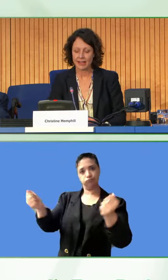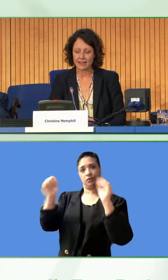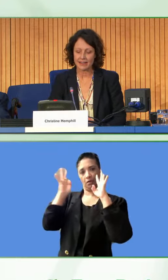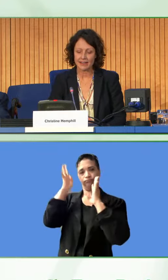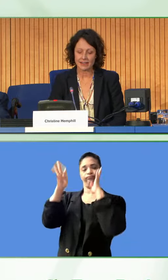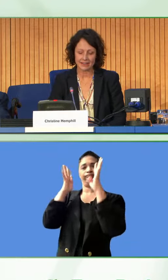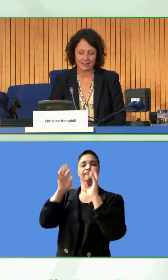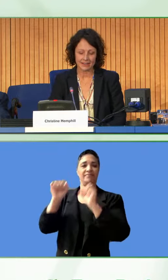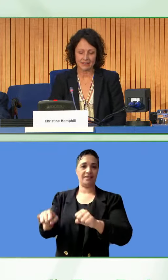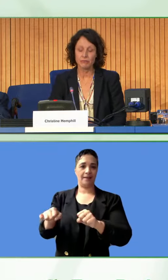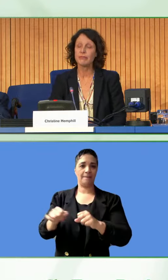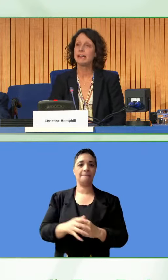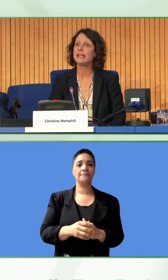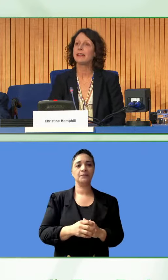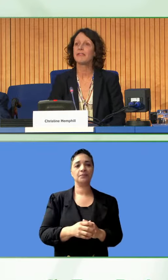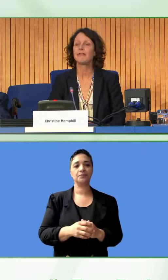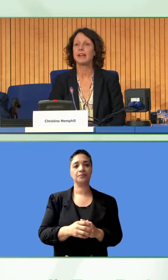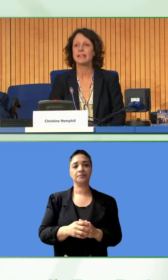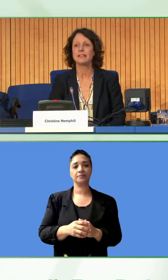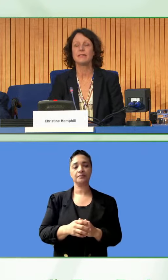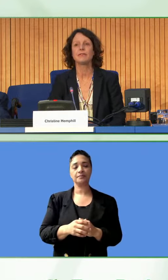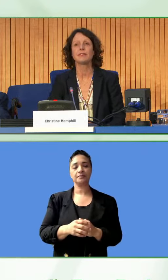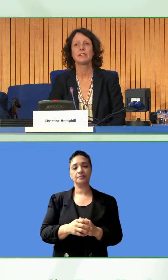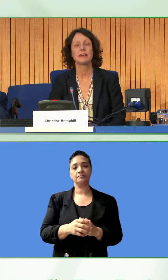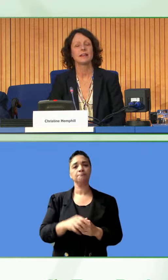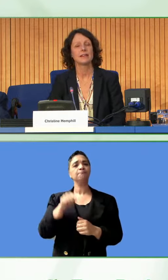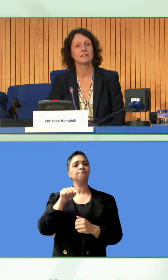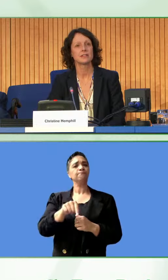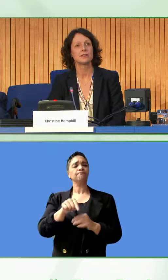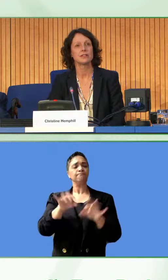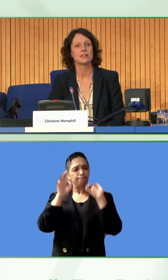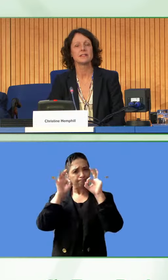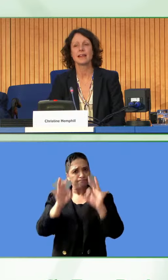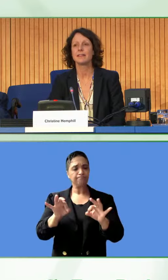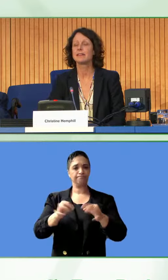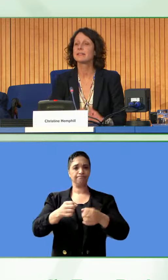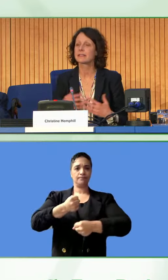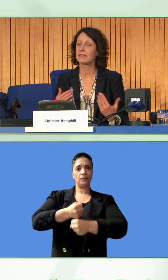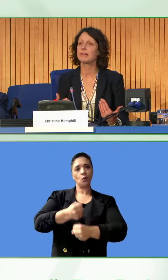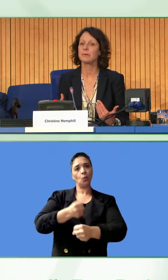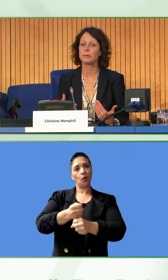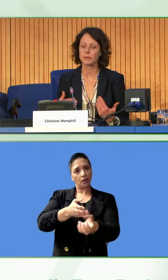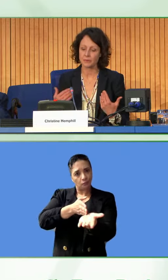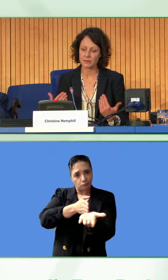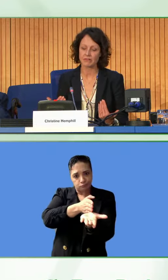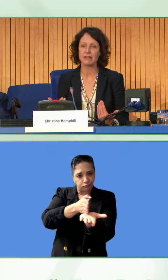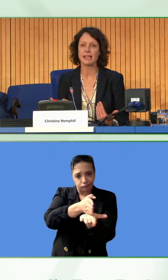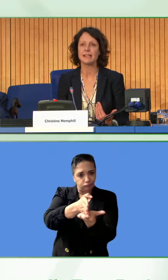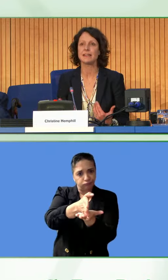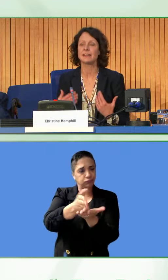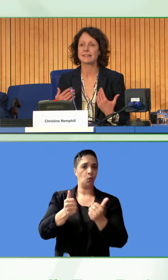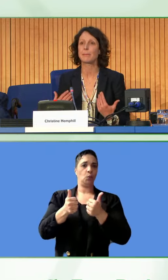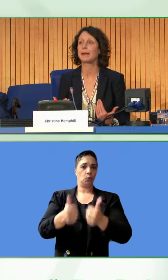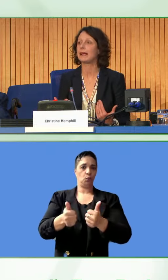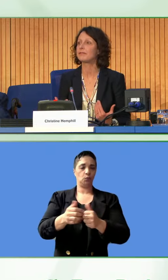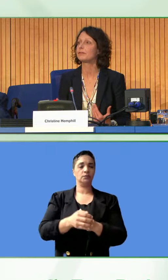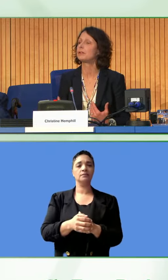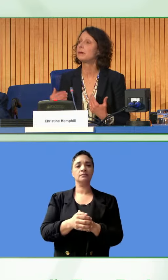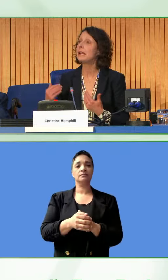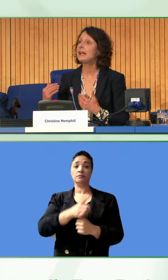They are really effective solutions and the Discovery Awards was created as a platform